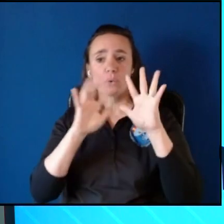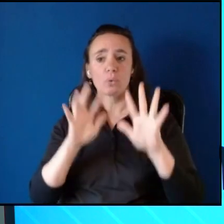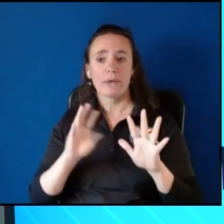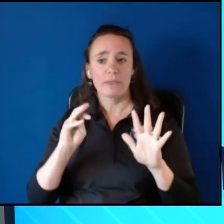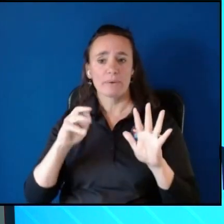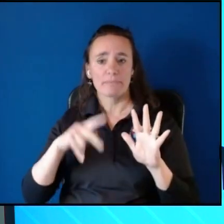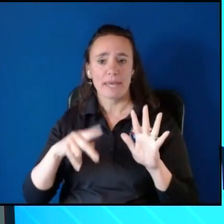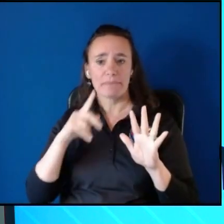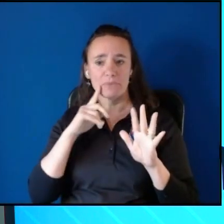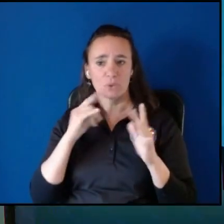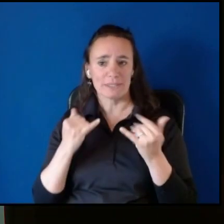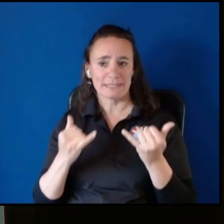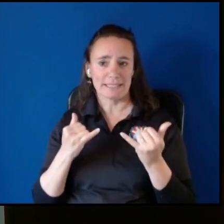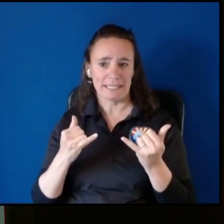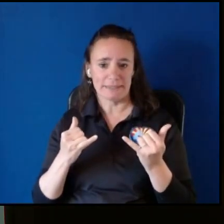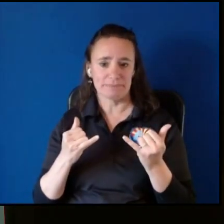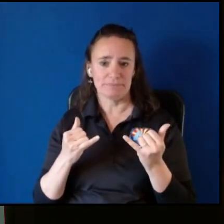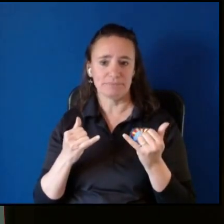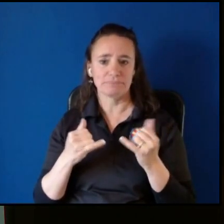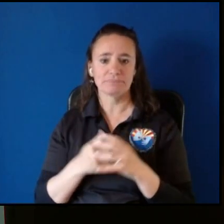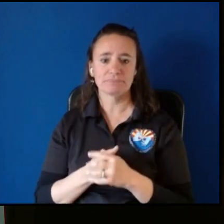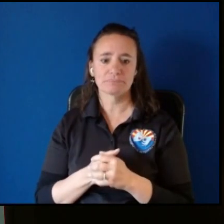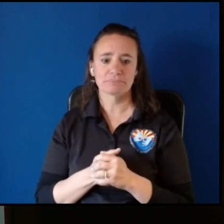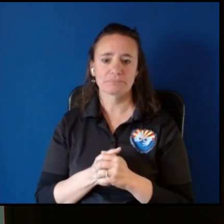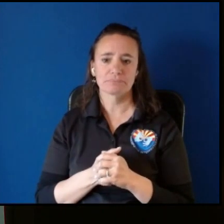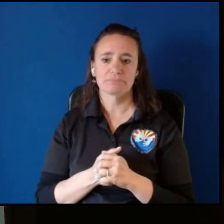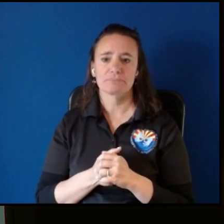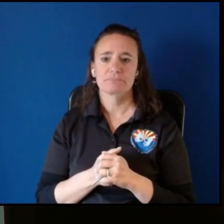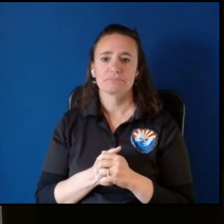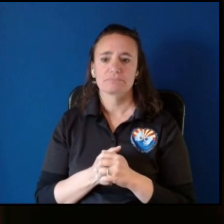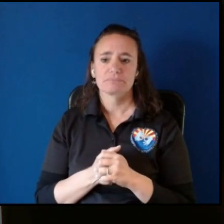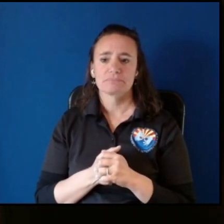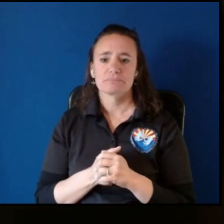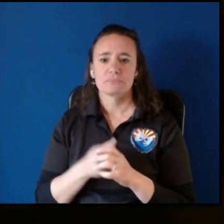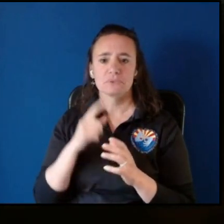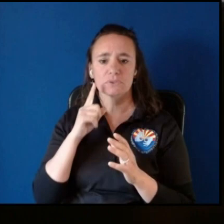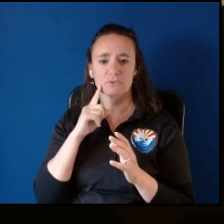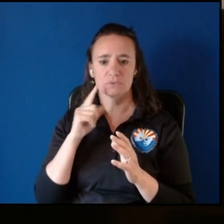what the weather looks like for us today. I've got our area of